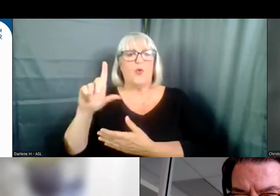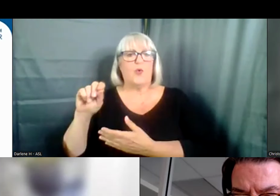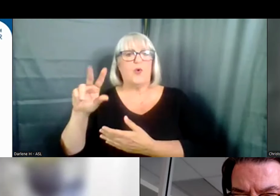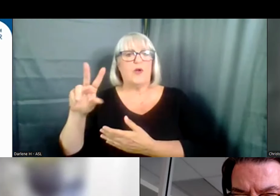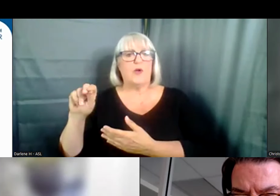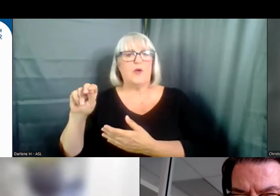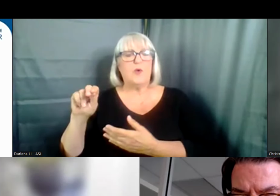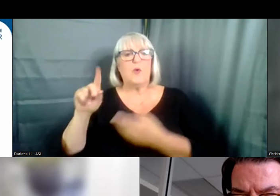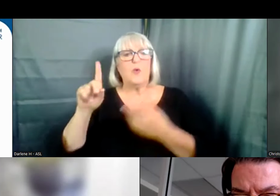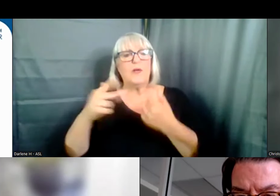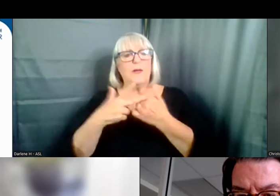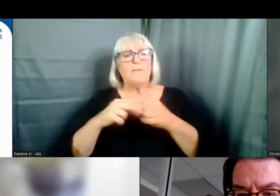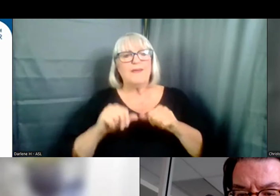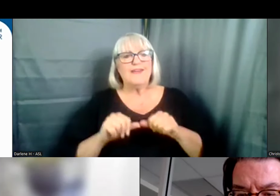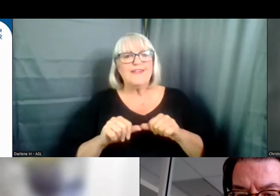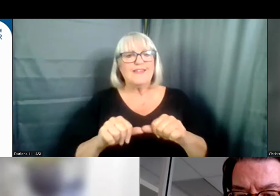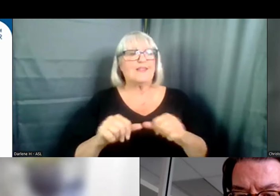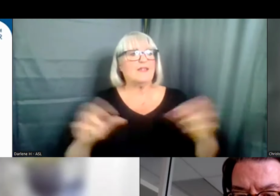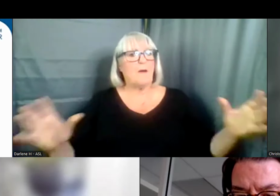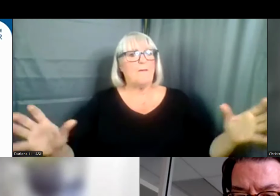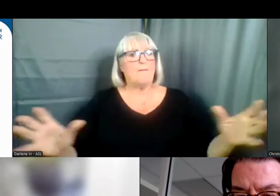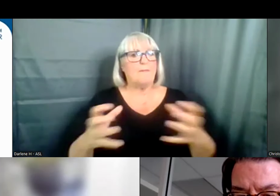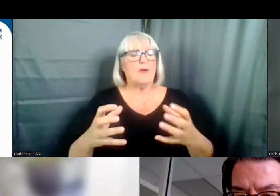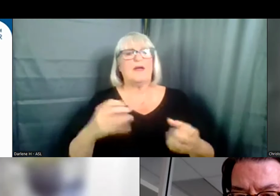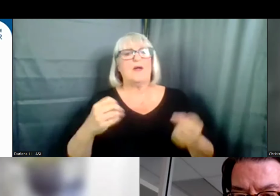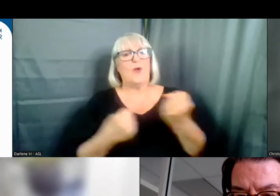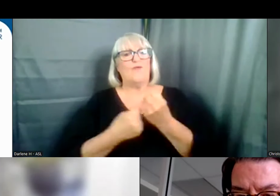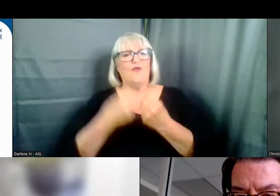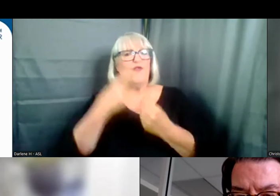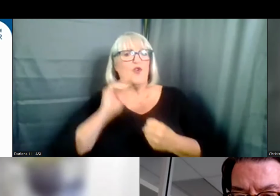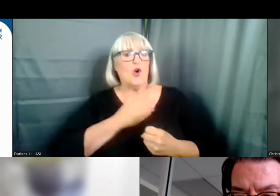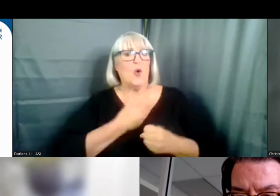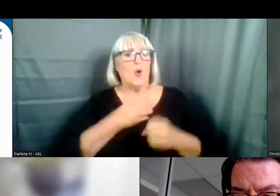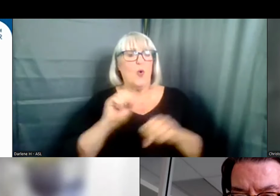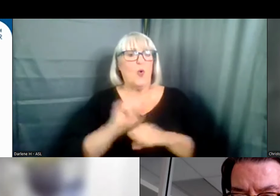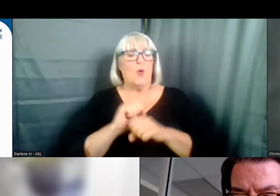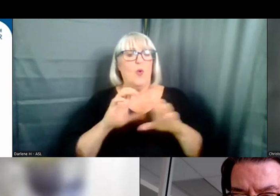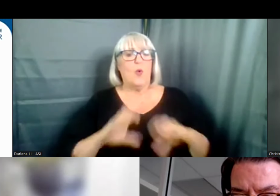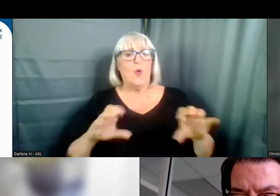convene these stakeholders and advocate for the work we are doing. One of the longer term goals we would like to